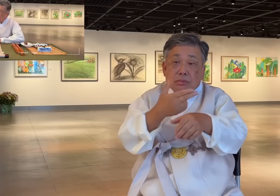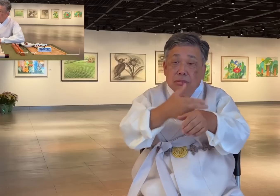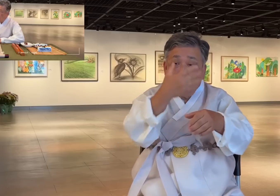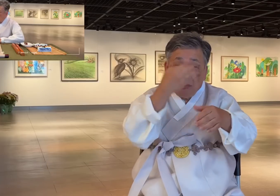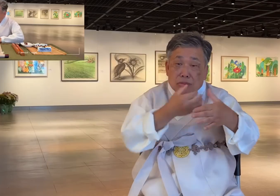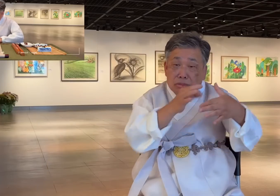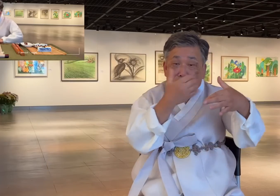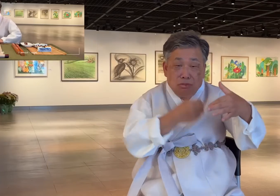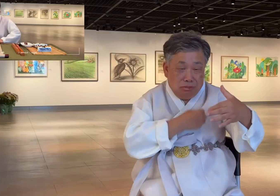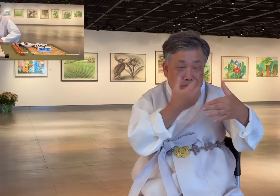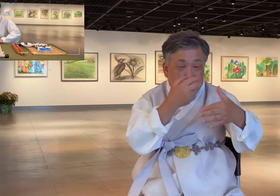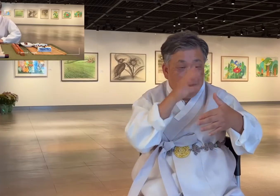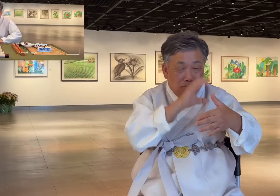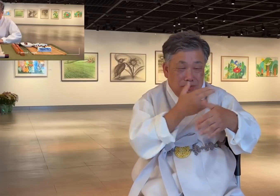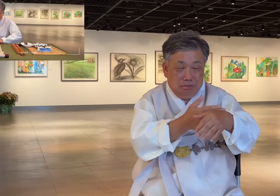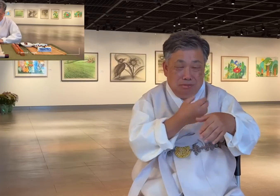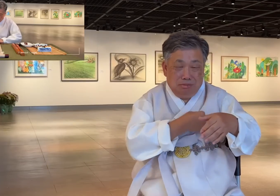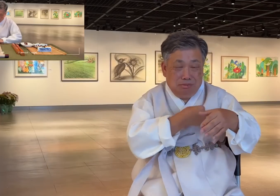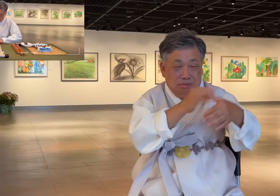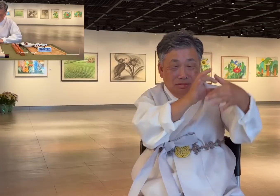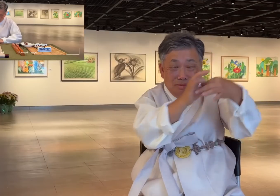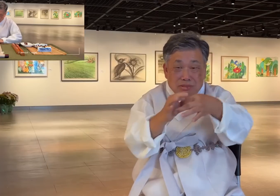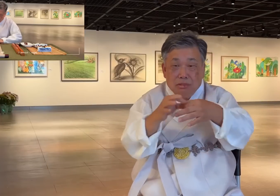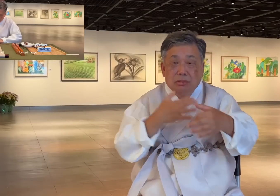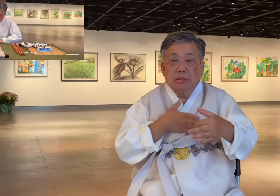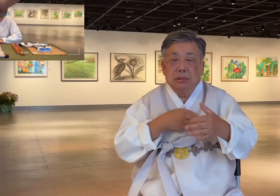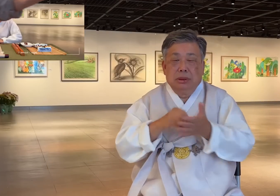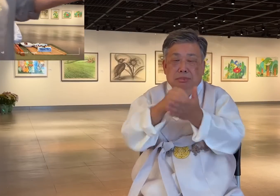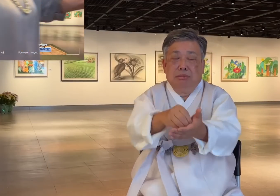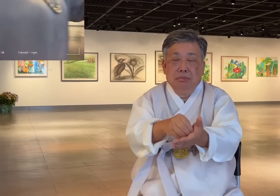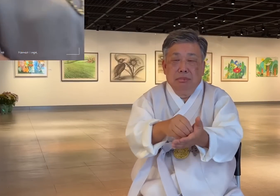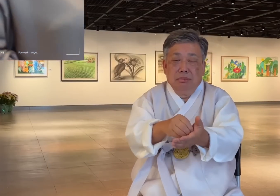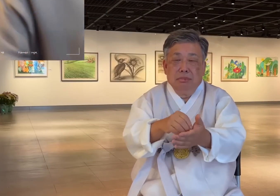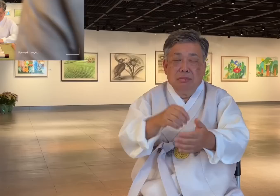I was Mr. Unbo's student and